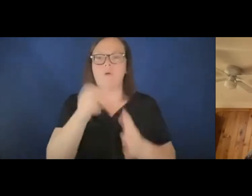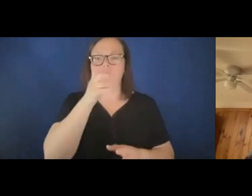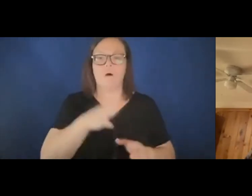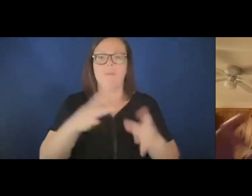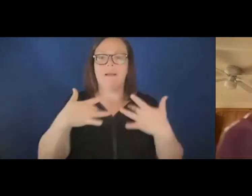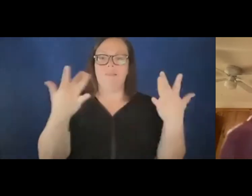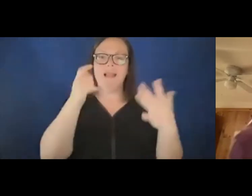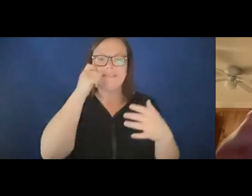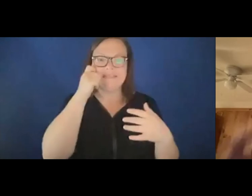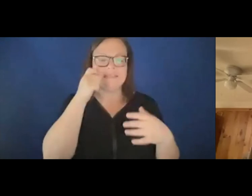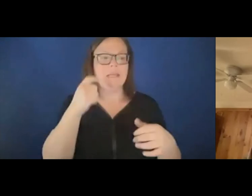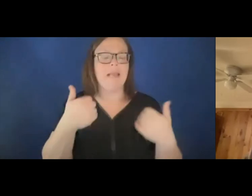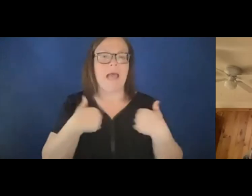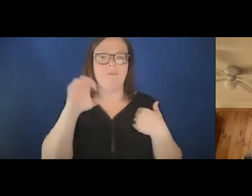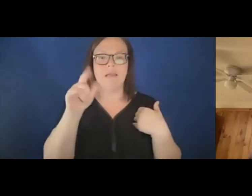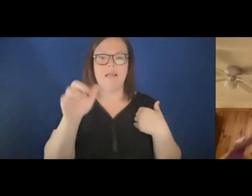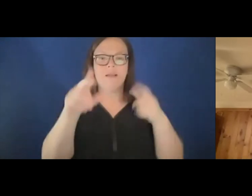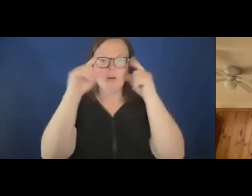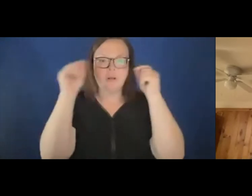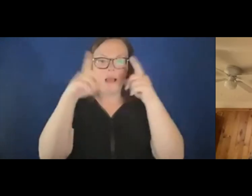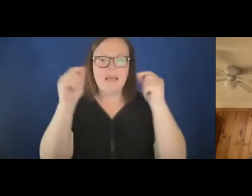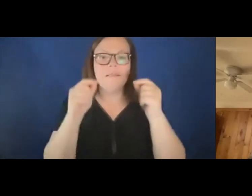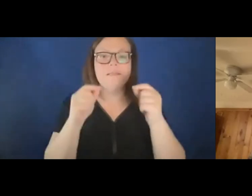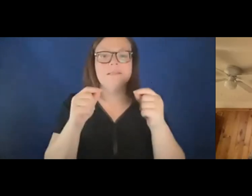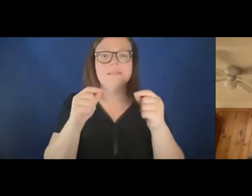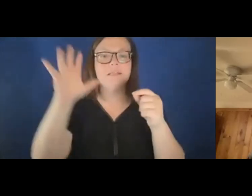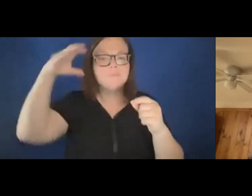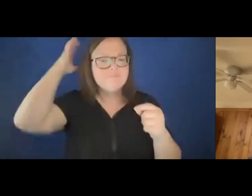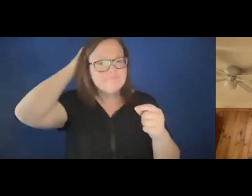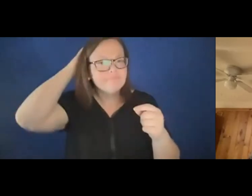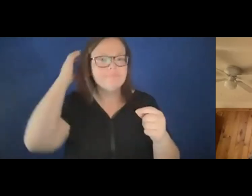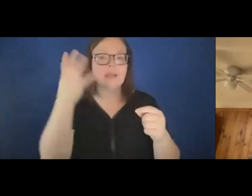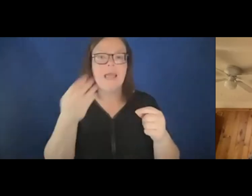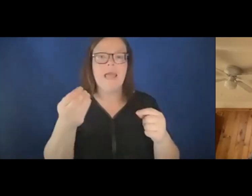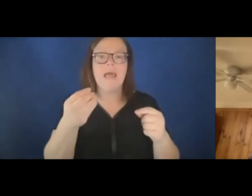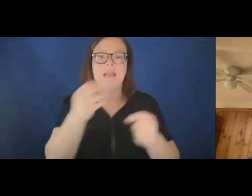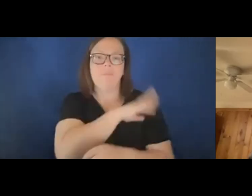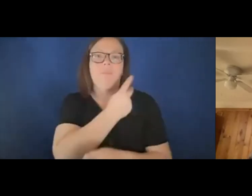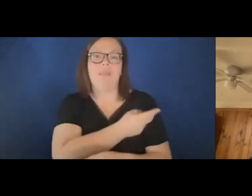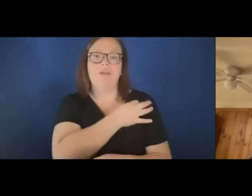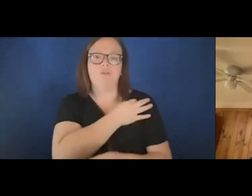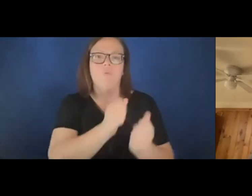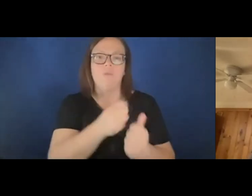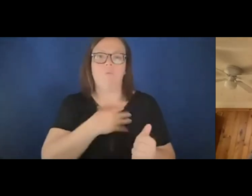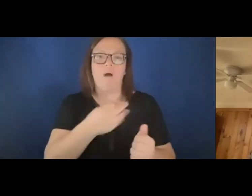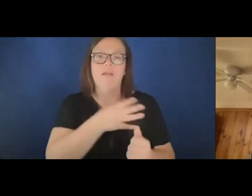wearing clear glasses with my hair tied and a plaid shirt with a white shirt underneath.